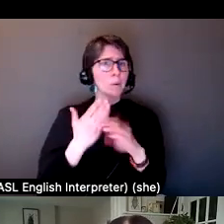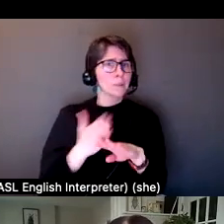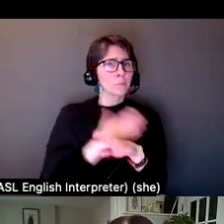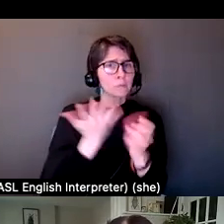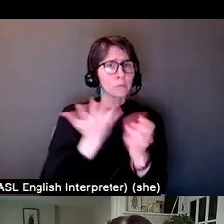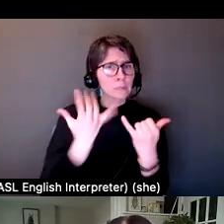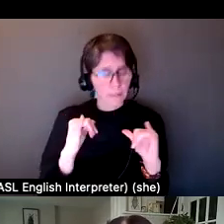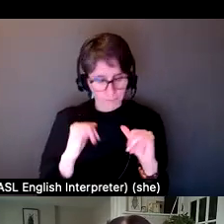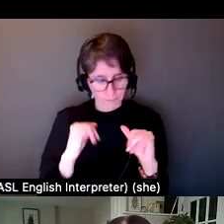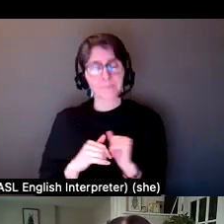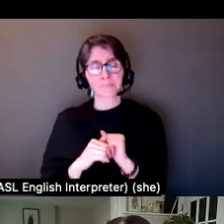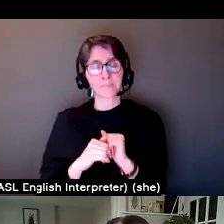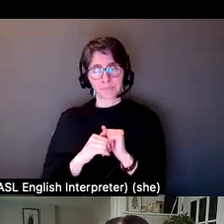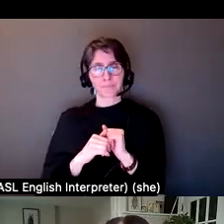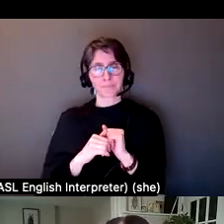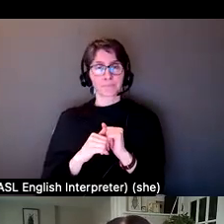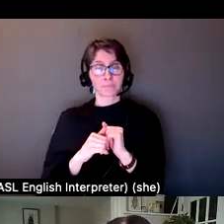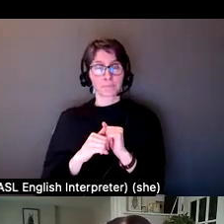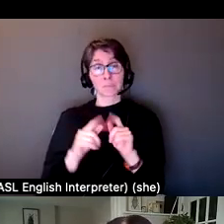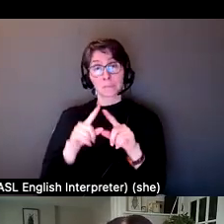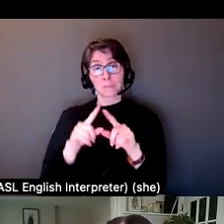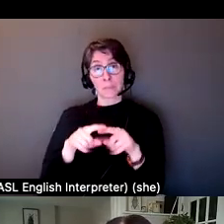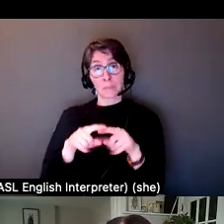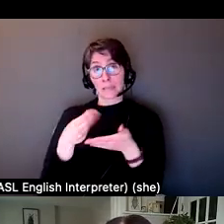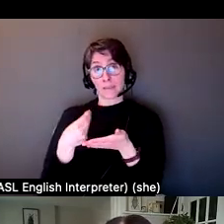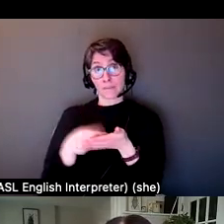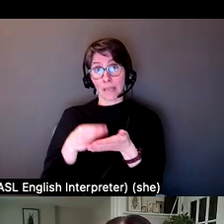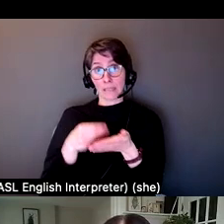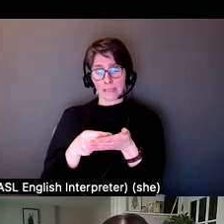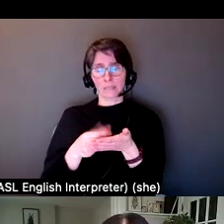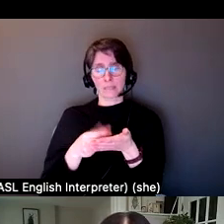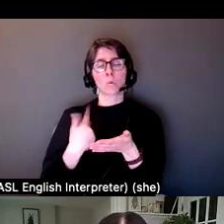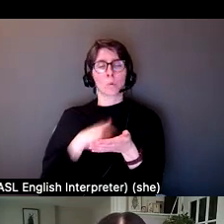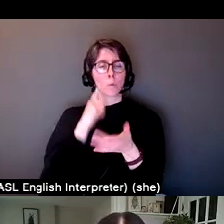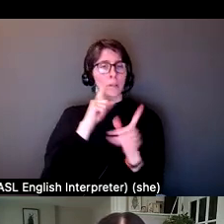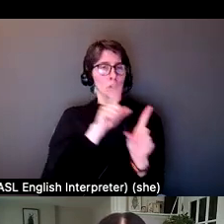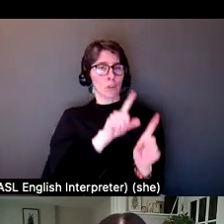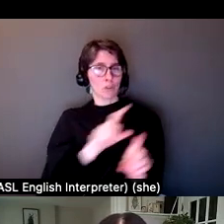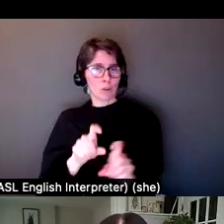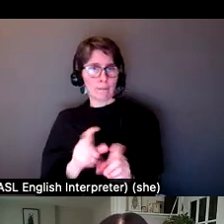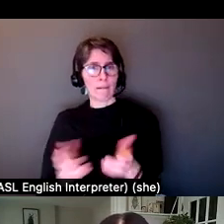funding, we will likely conduct another salary survey probably in the next five years or so.